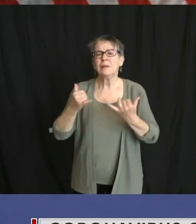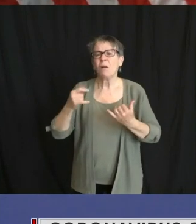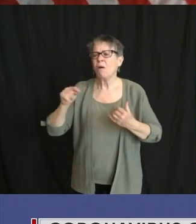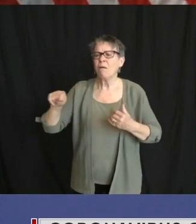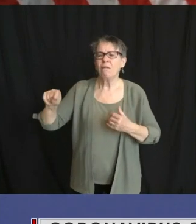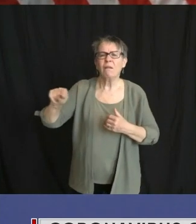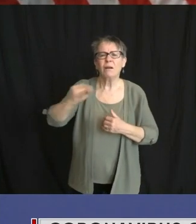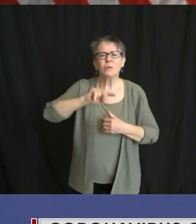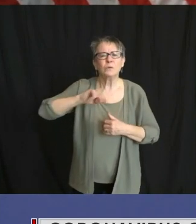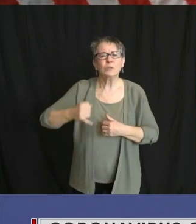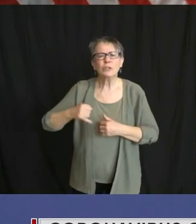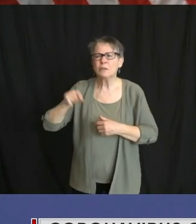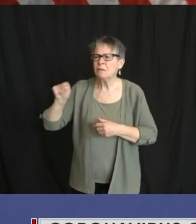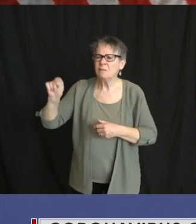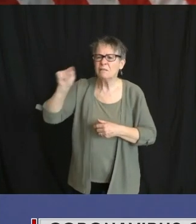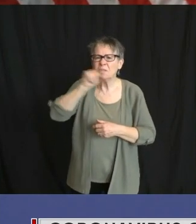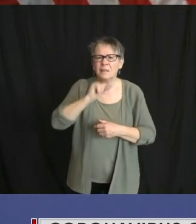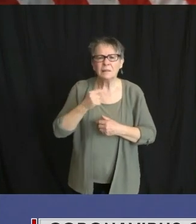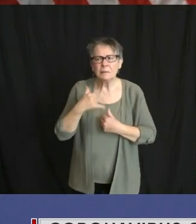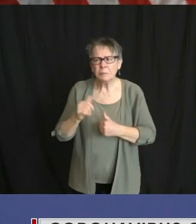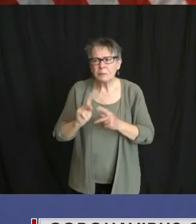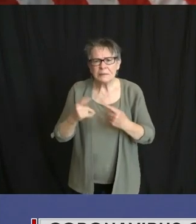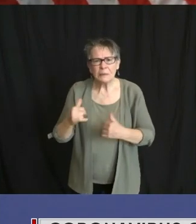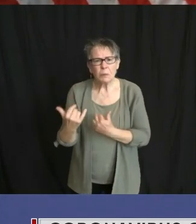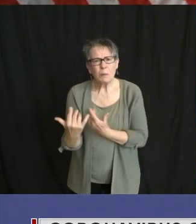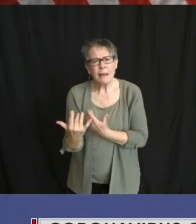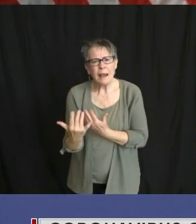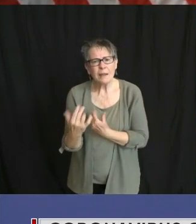WE CONTINUE TO HEAR FROM READERS WHO HAVE NOT RECEIVED UNEMPLOYMENT PAYMENTS FOR MORE